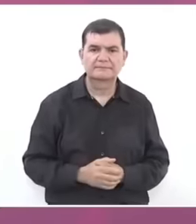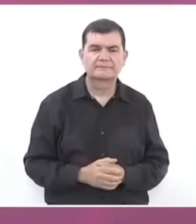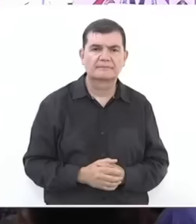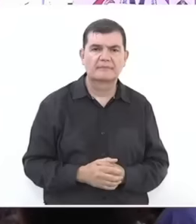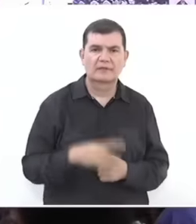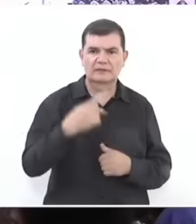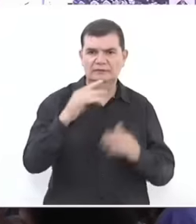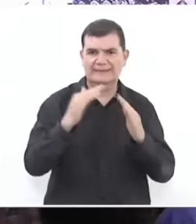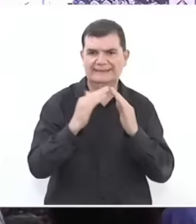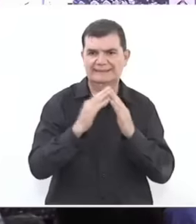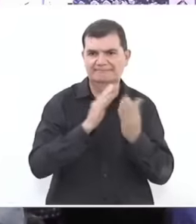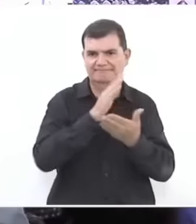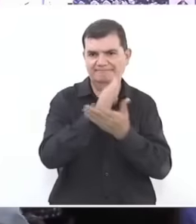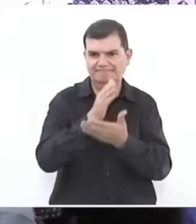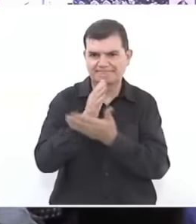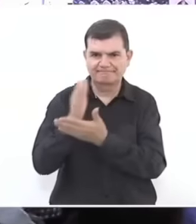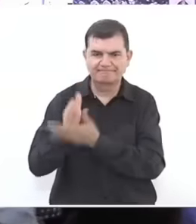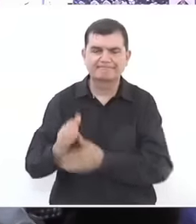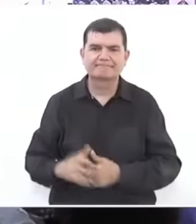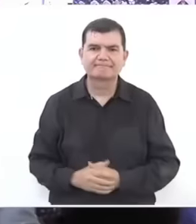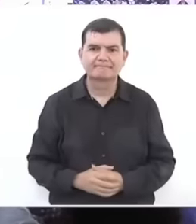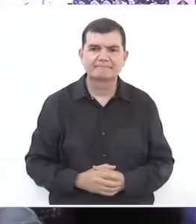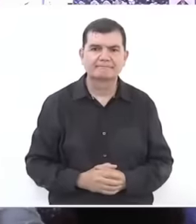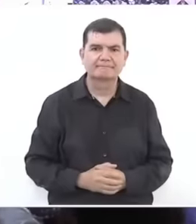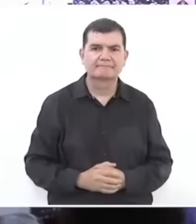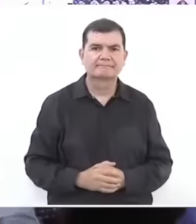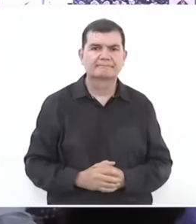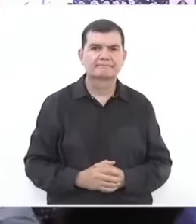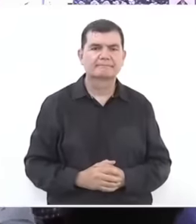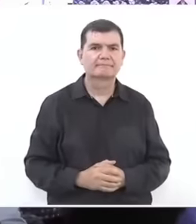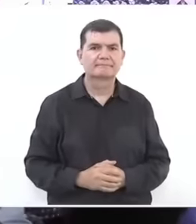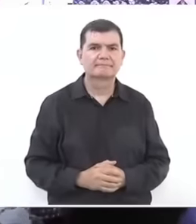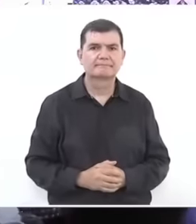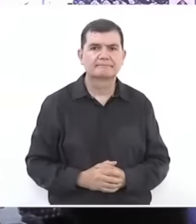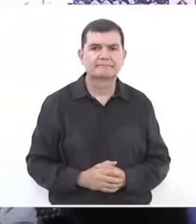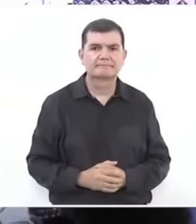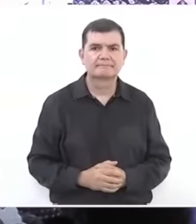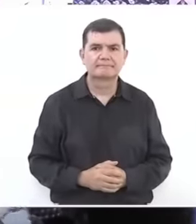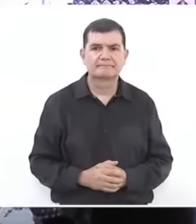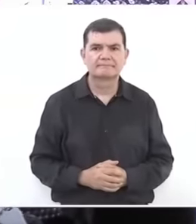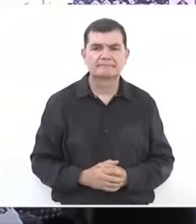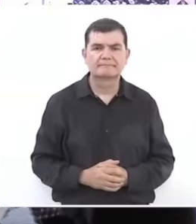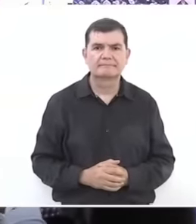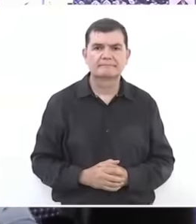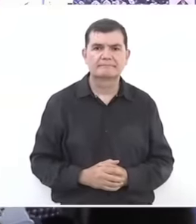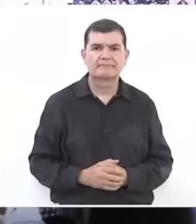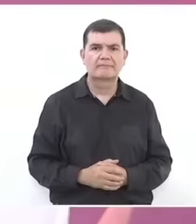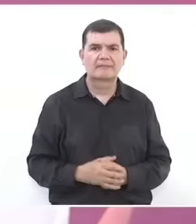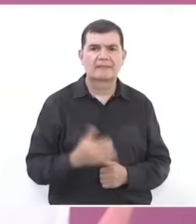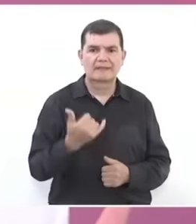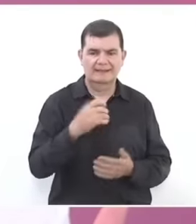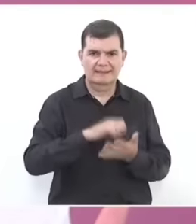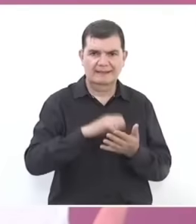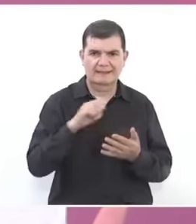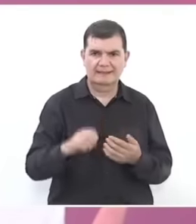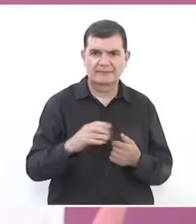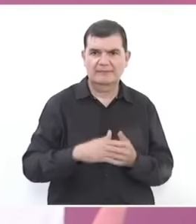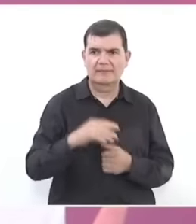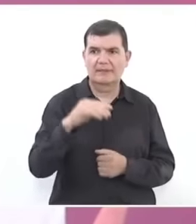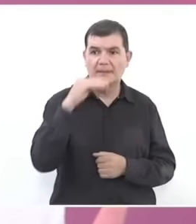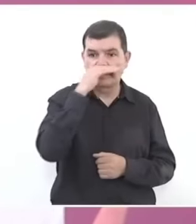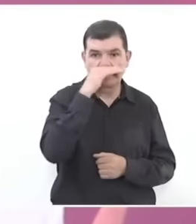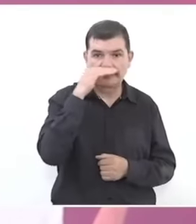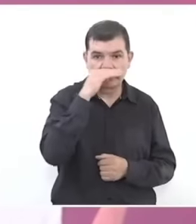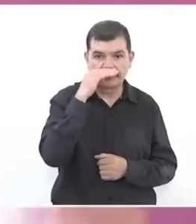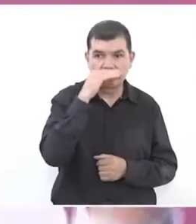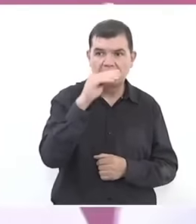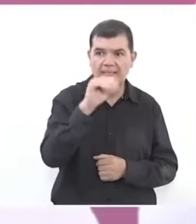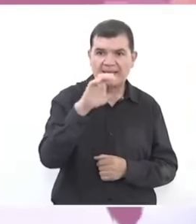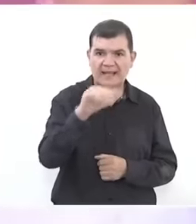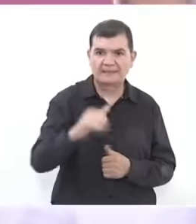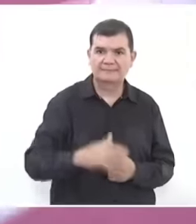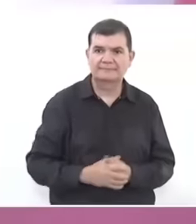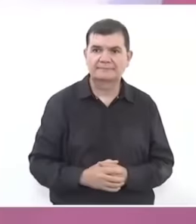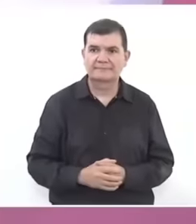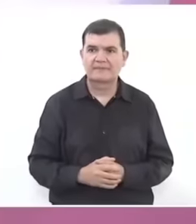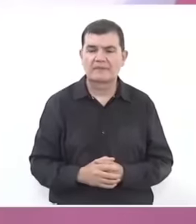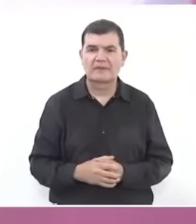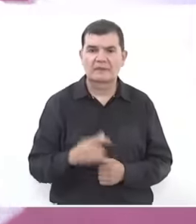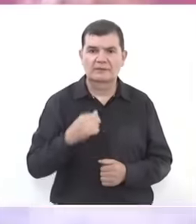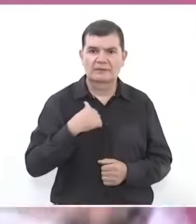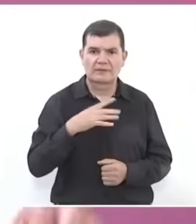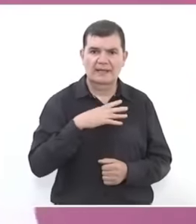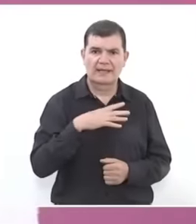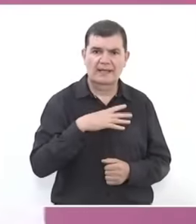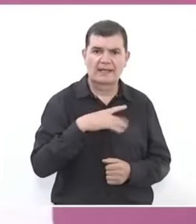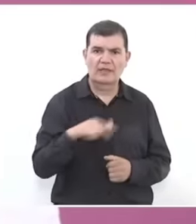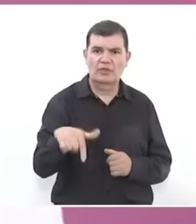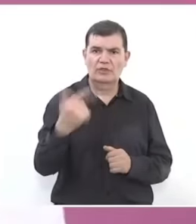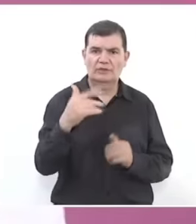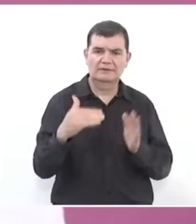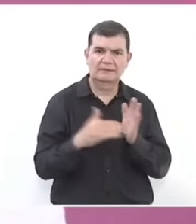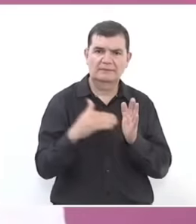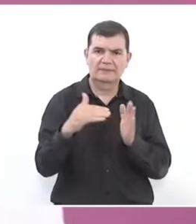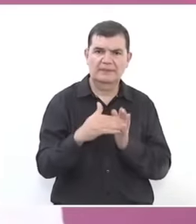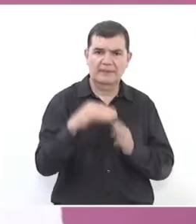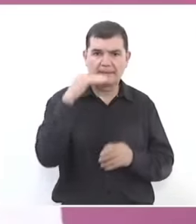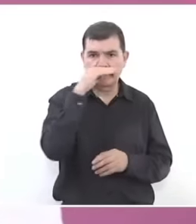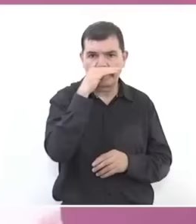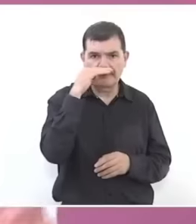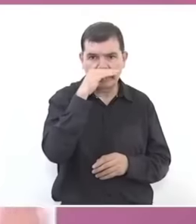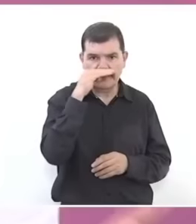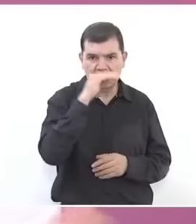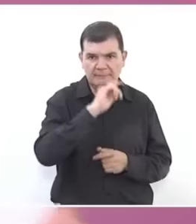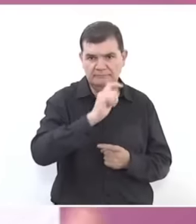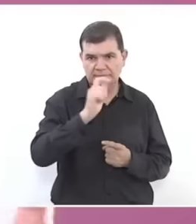homes and for example in the case of scholarships we are giving 12 million scholarships but